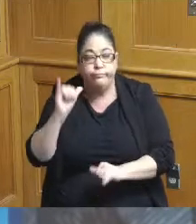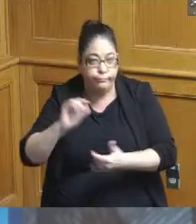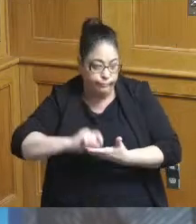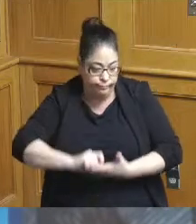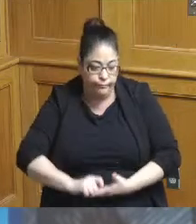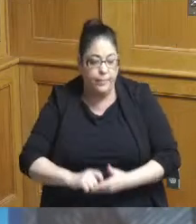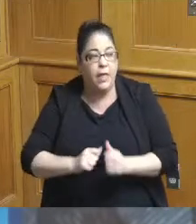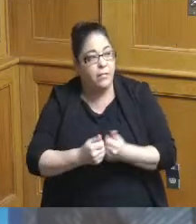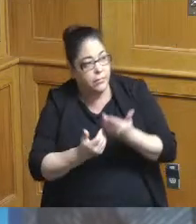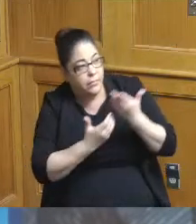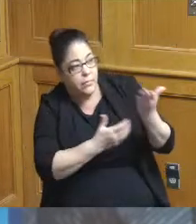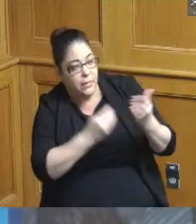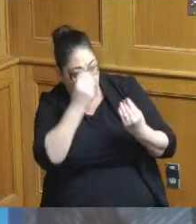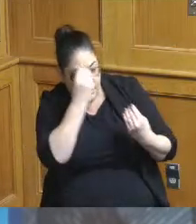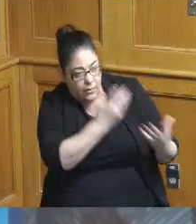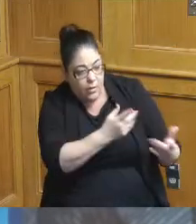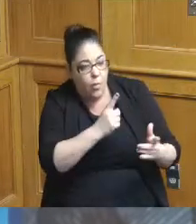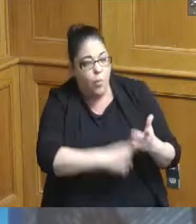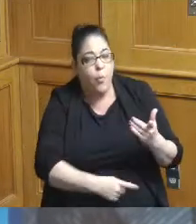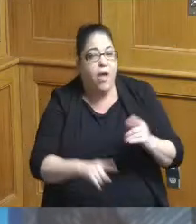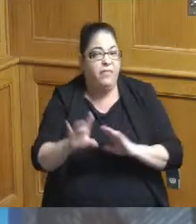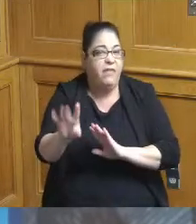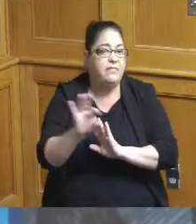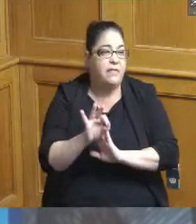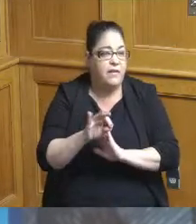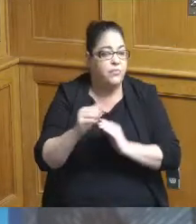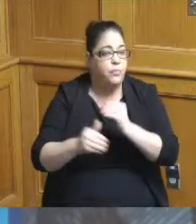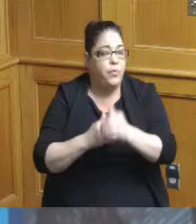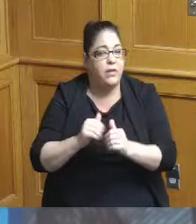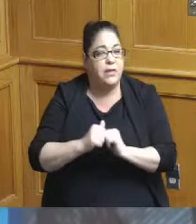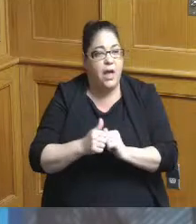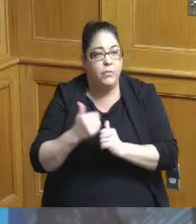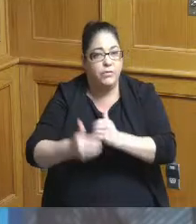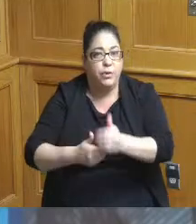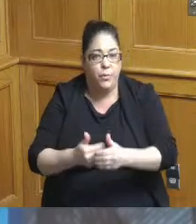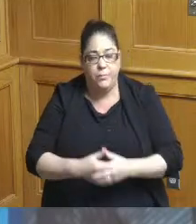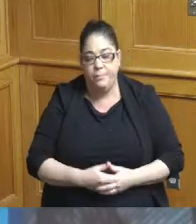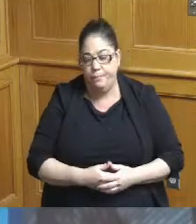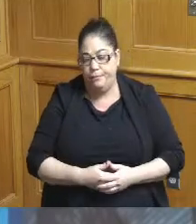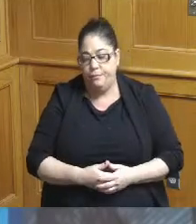progress as it relates to the selection process and ultimately I believe the Board had discussed